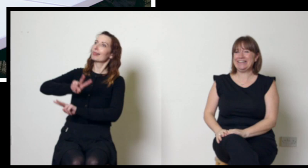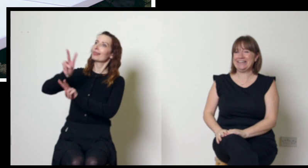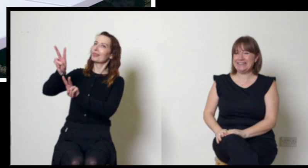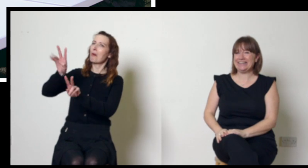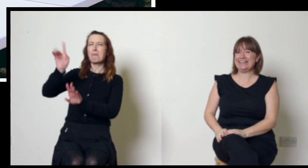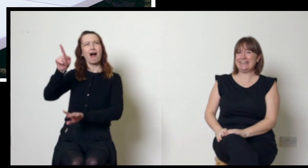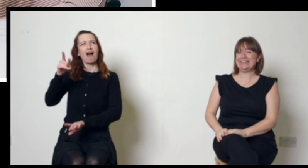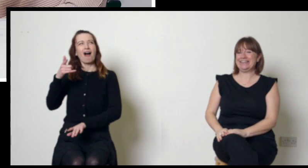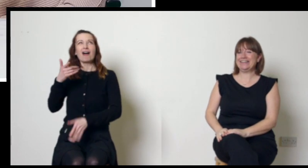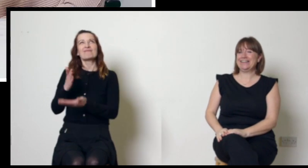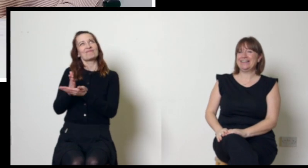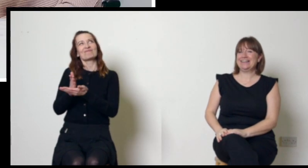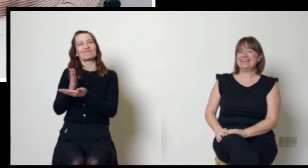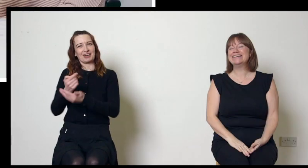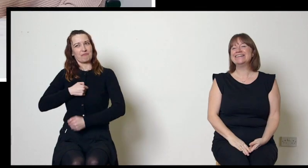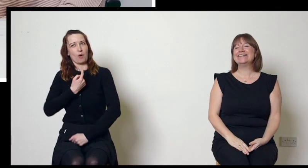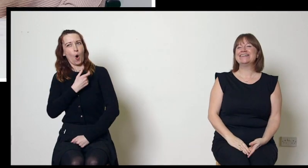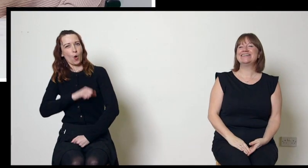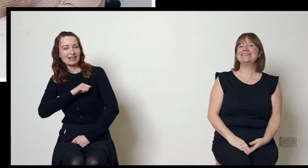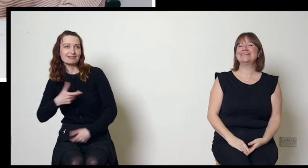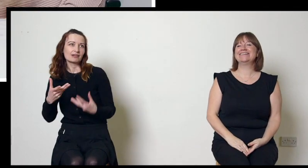to be honest with you with the BSL or anything we've done